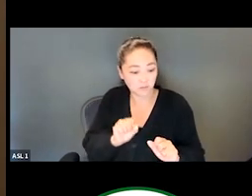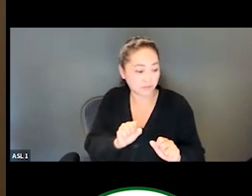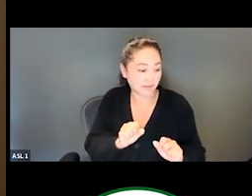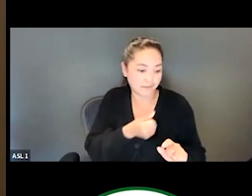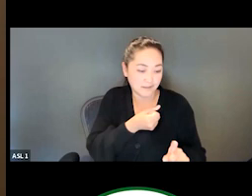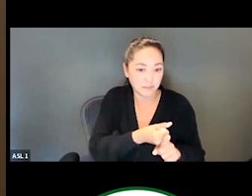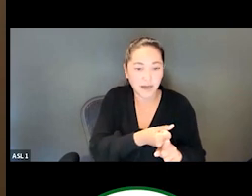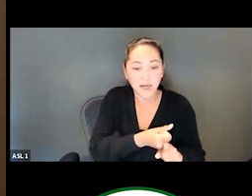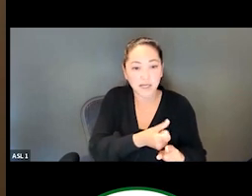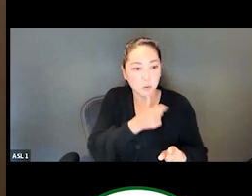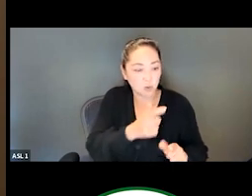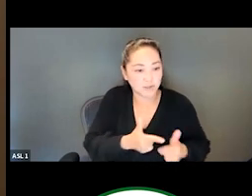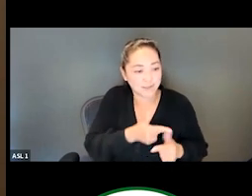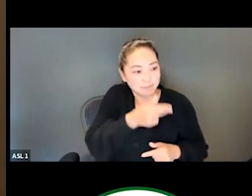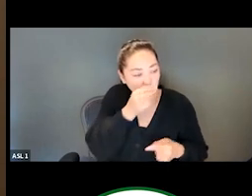because they're trapped indoors.